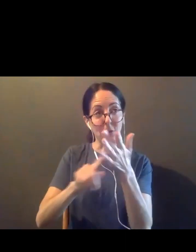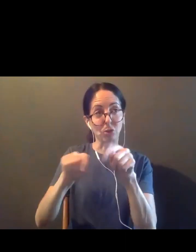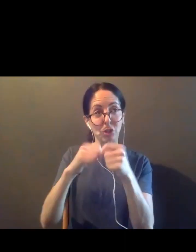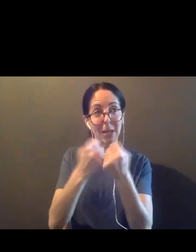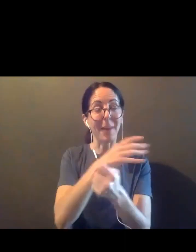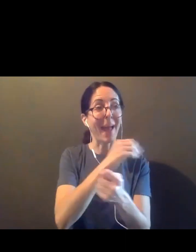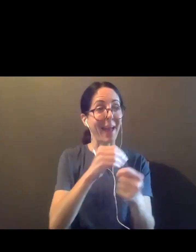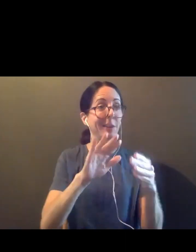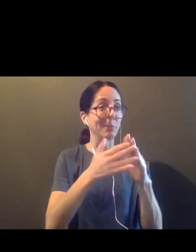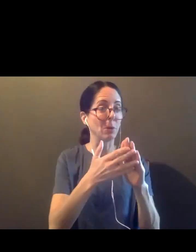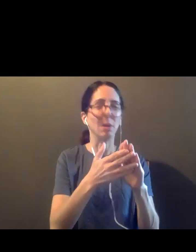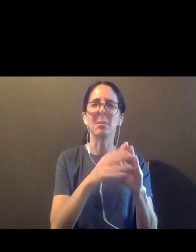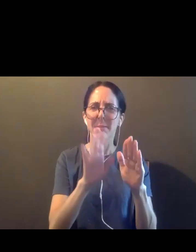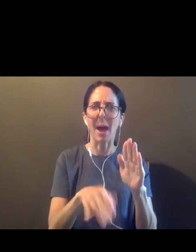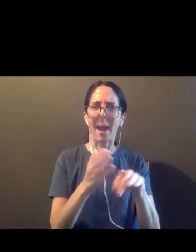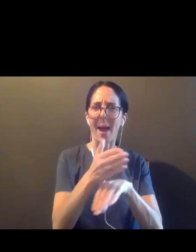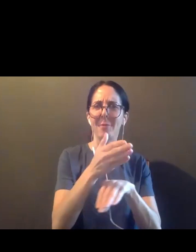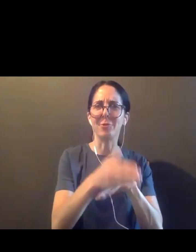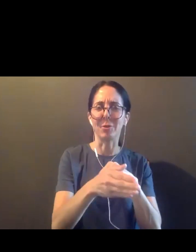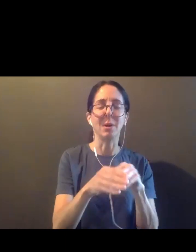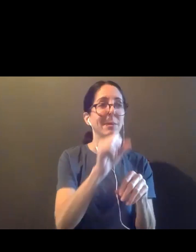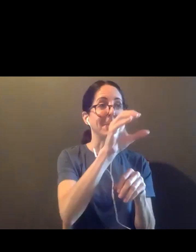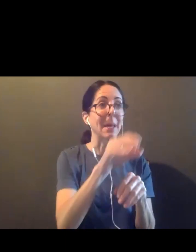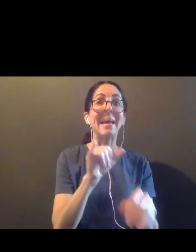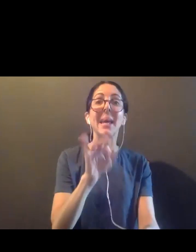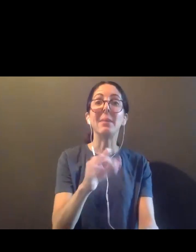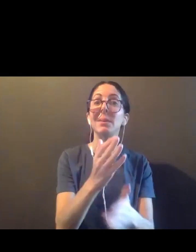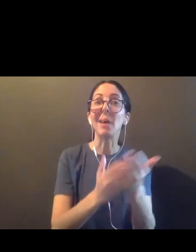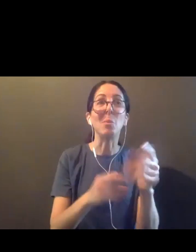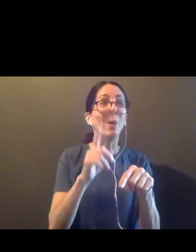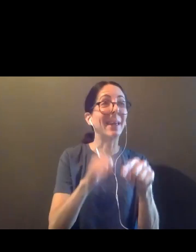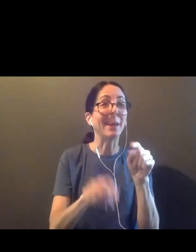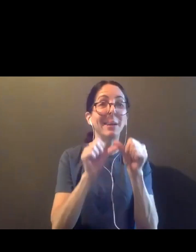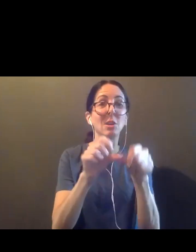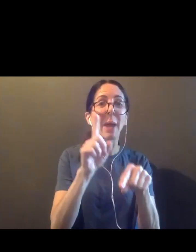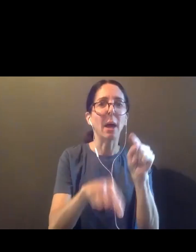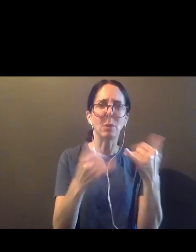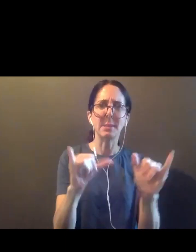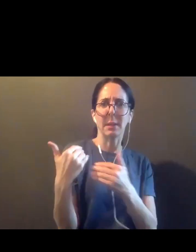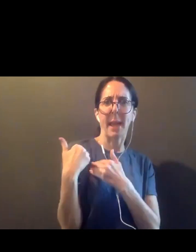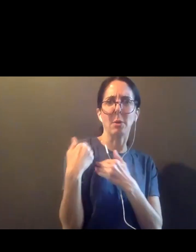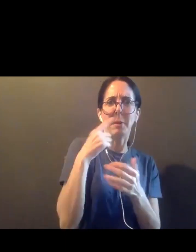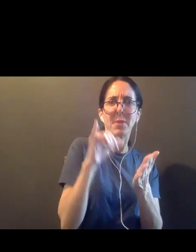For the ideas that cannot be carried forward there is still an accountability. What will we do with those ideas in the future?